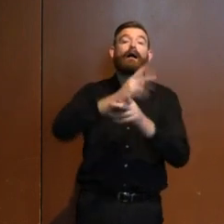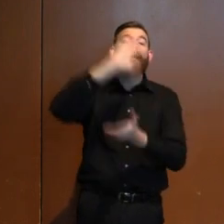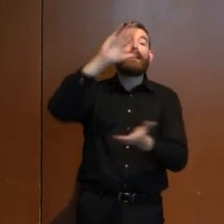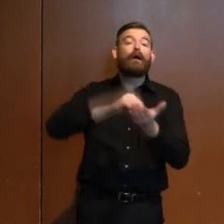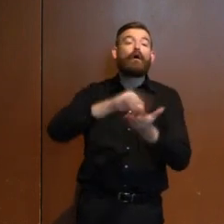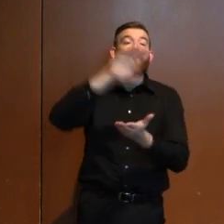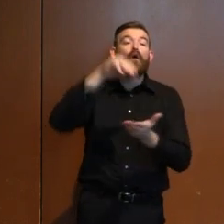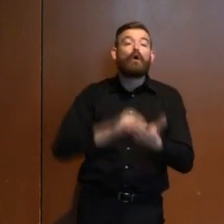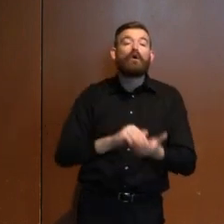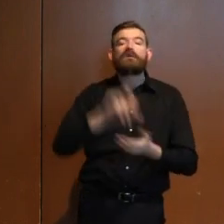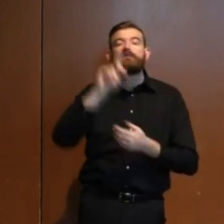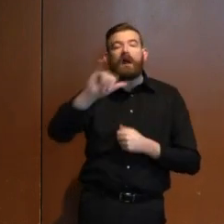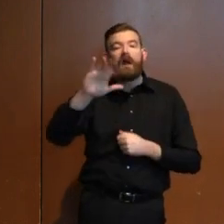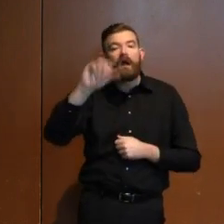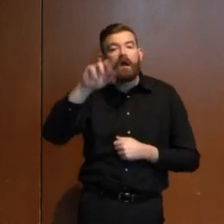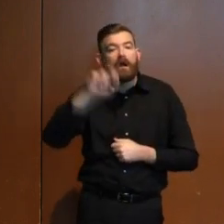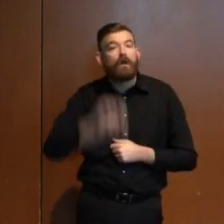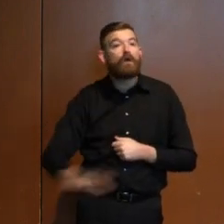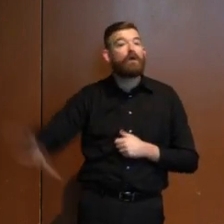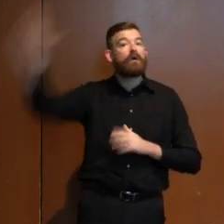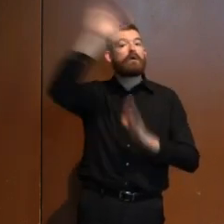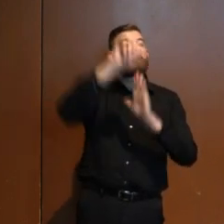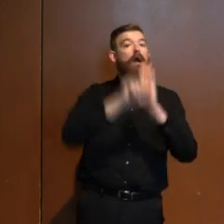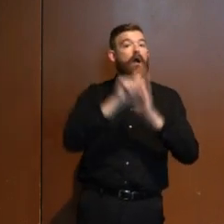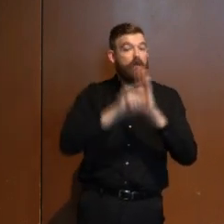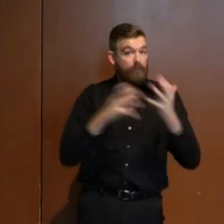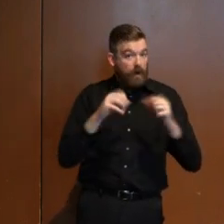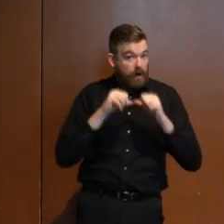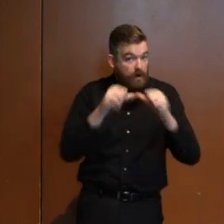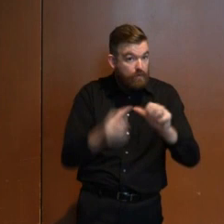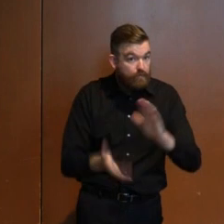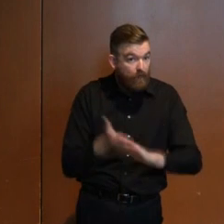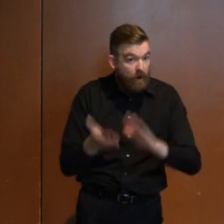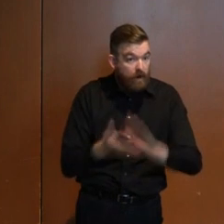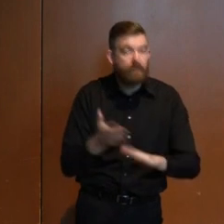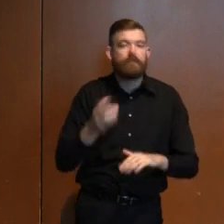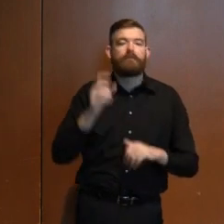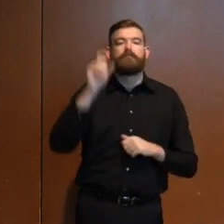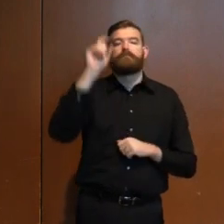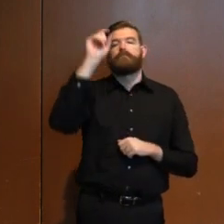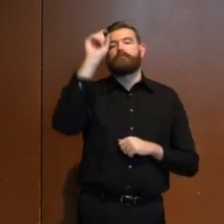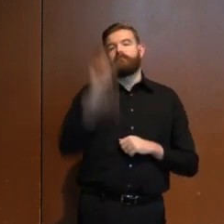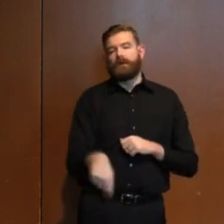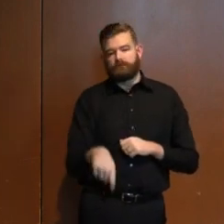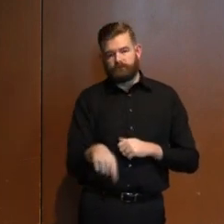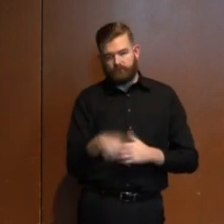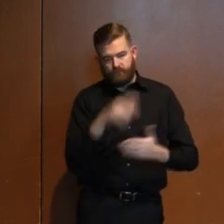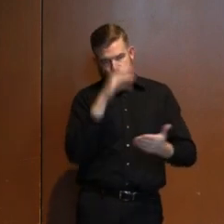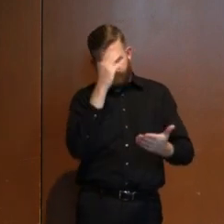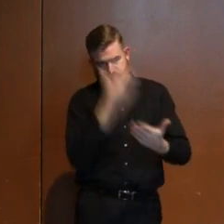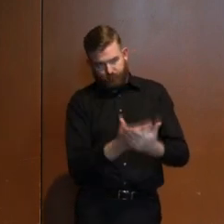ORDER DIRECTING ALL CHILD CARE CENTERS STATEWIDE THAT WISH TO CONTINUE OPERATING TO CERTIFY